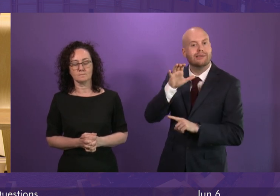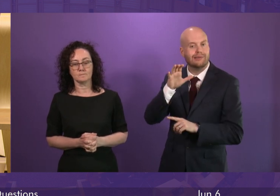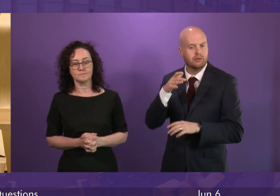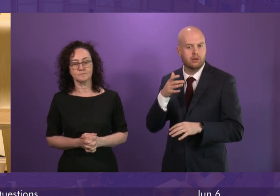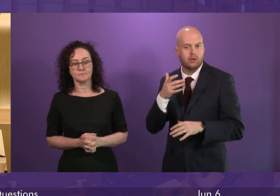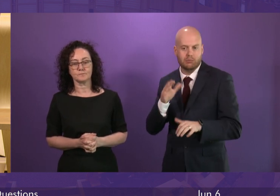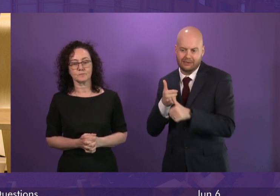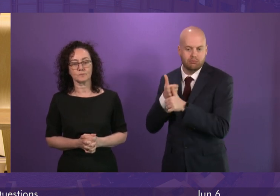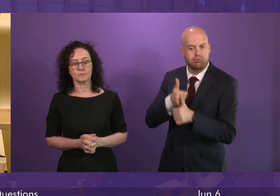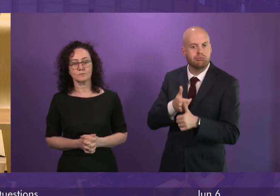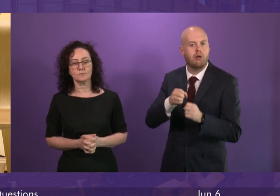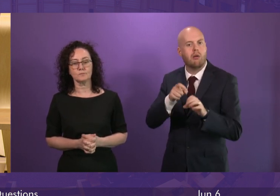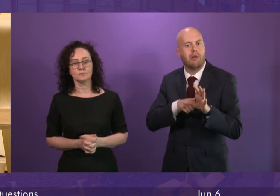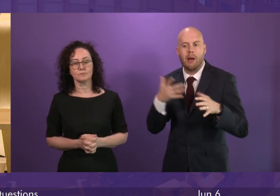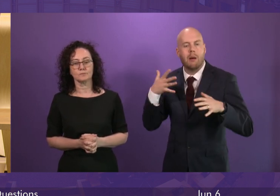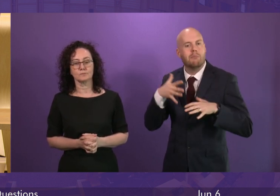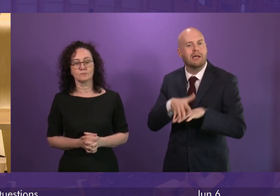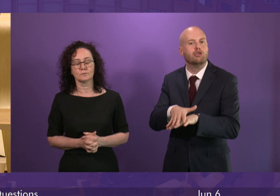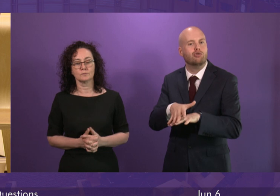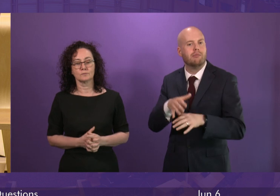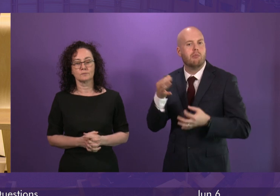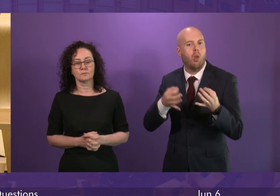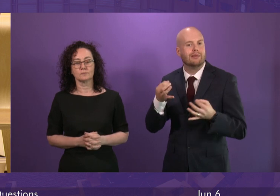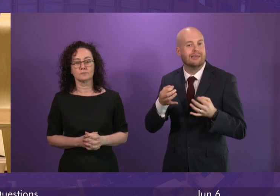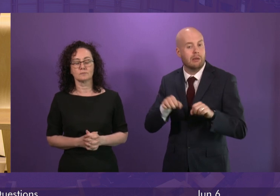politics and the media—we must remind ourselves that the fight against the far right is one